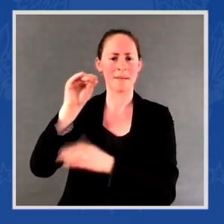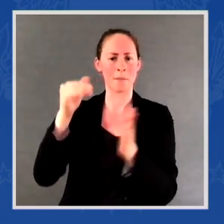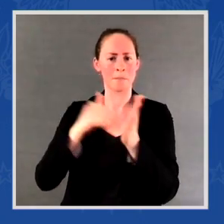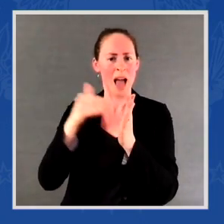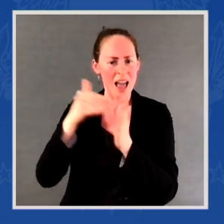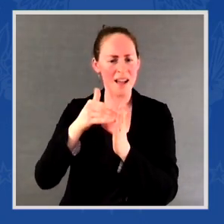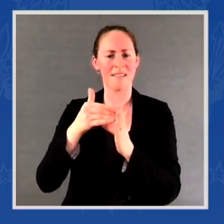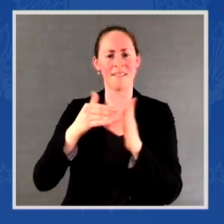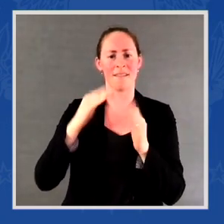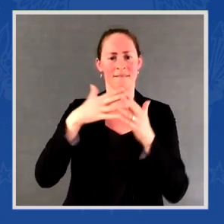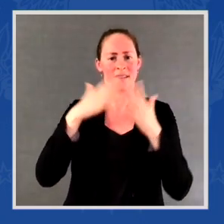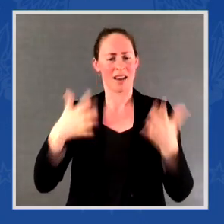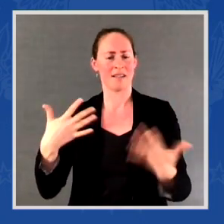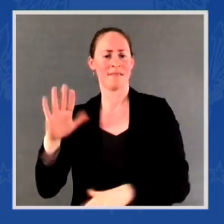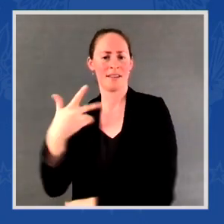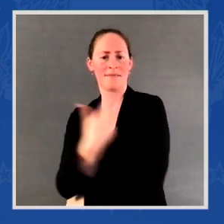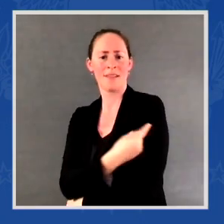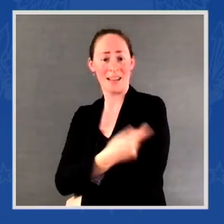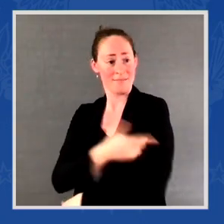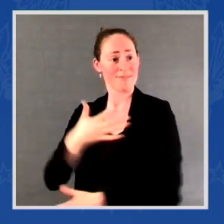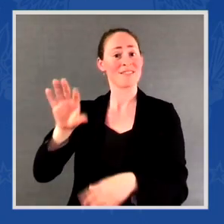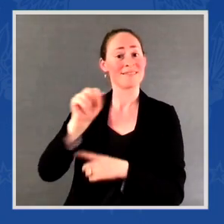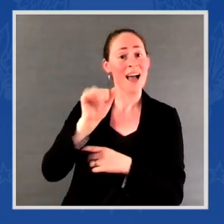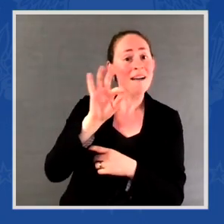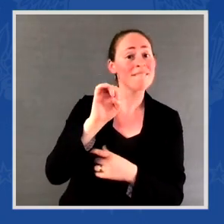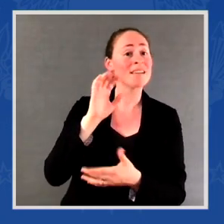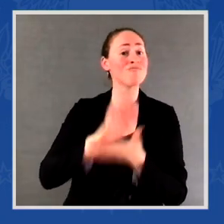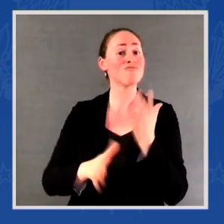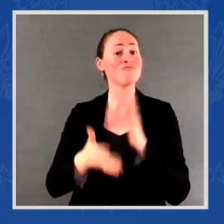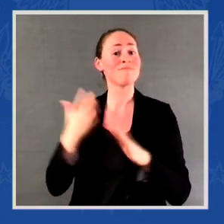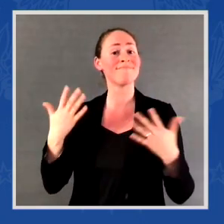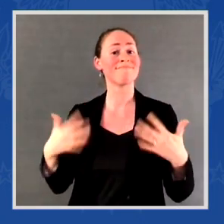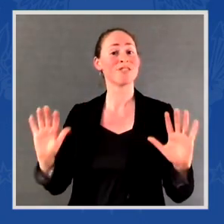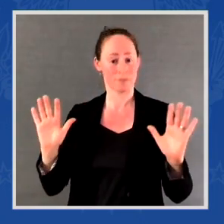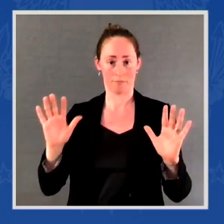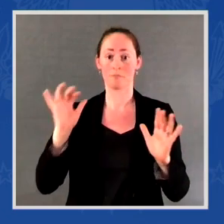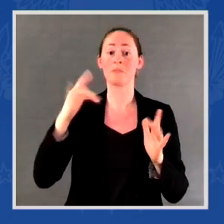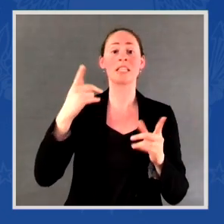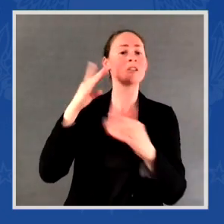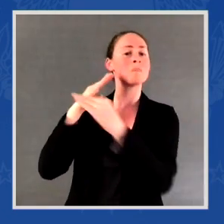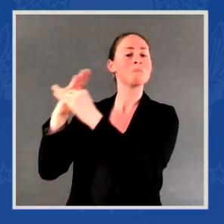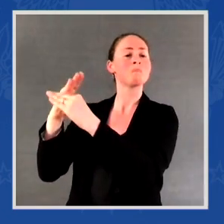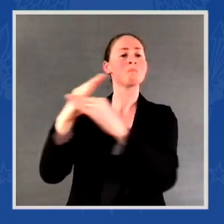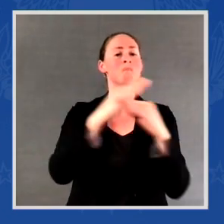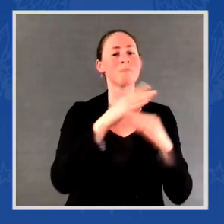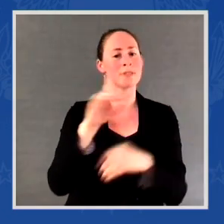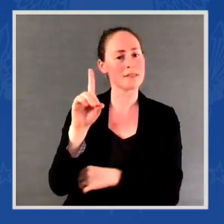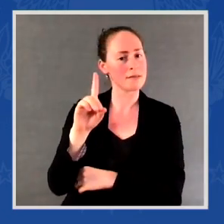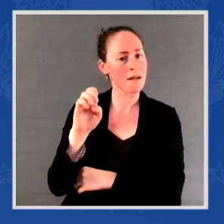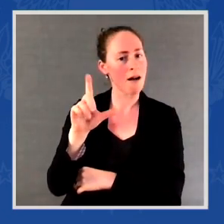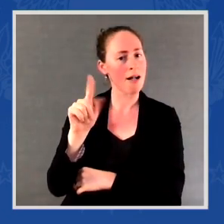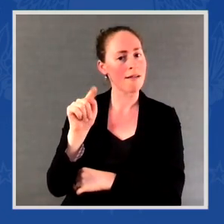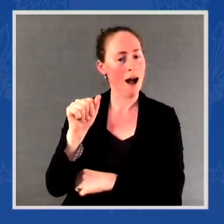including against the Delta variant. They're getting back to living their lives and spending time with their loved ones.